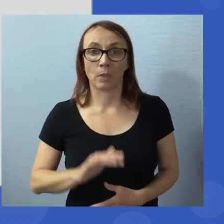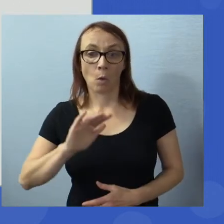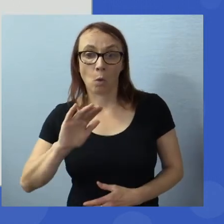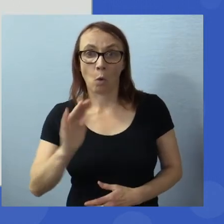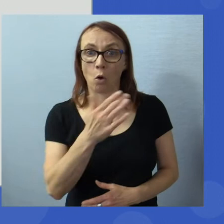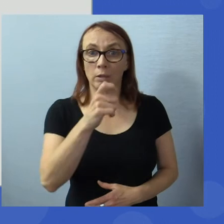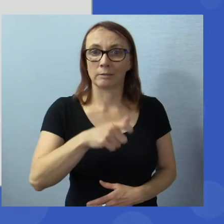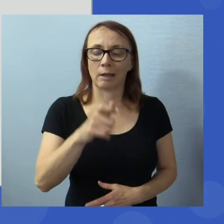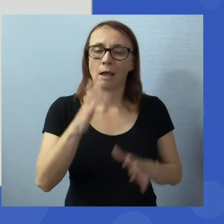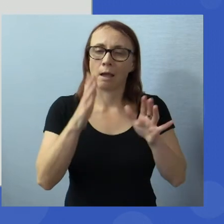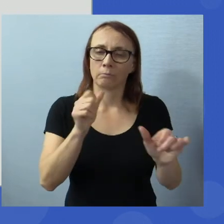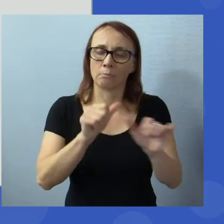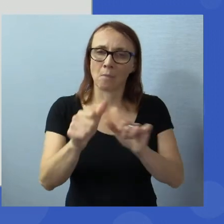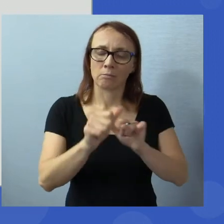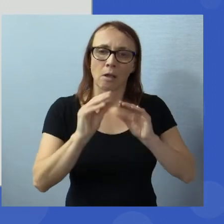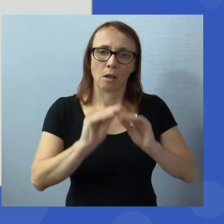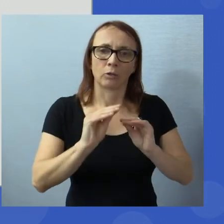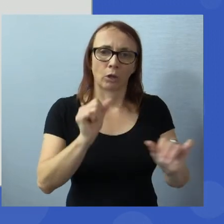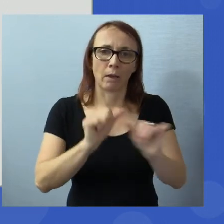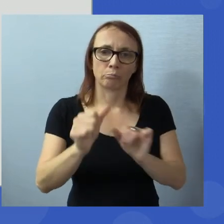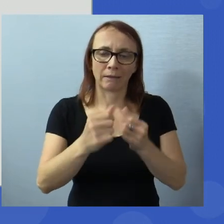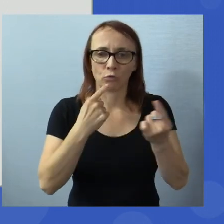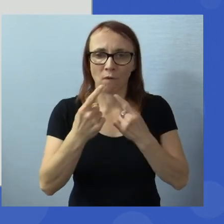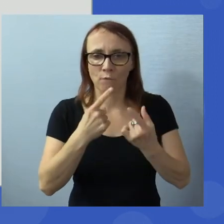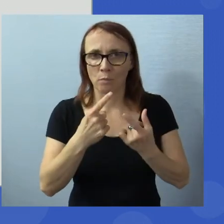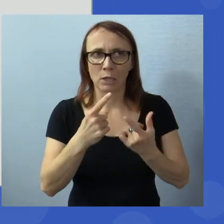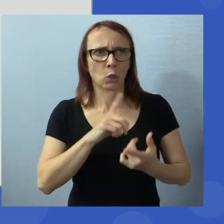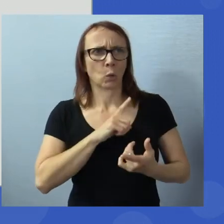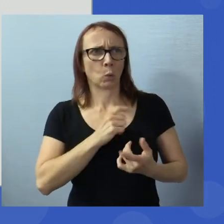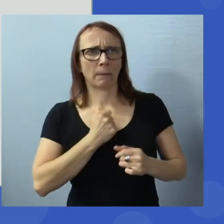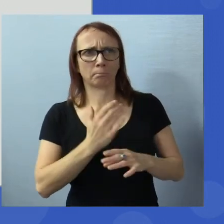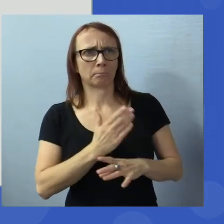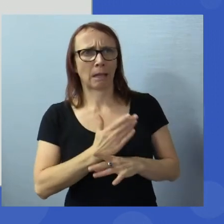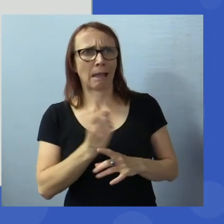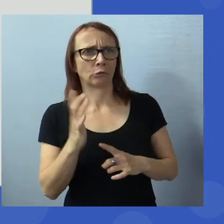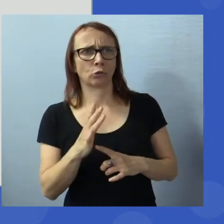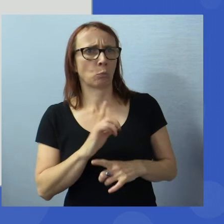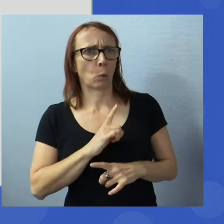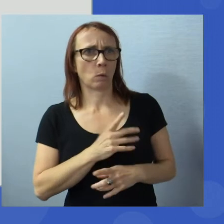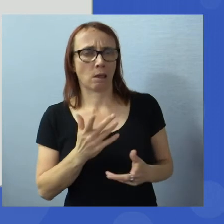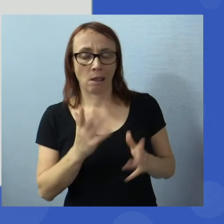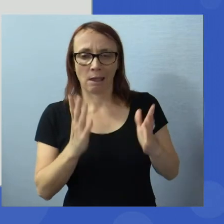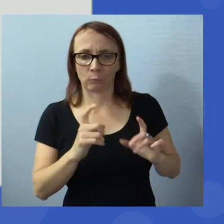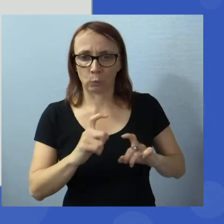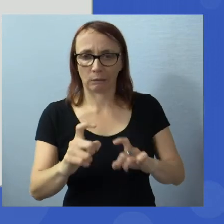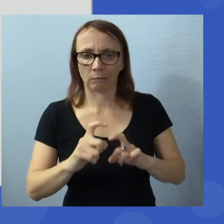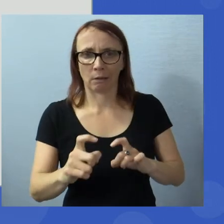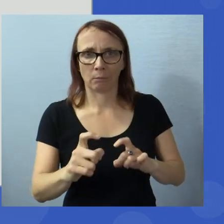better educated and informed about why their actions are essential to maintain our beautiful green country